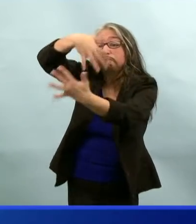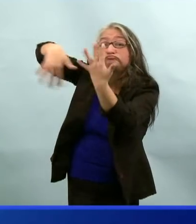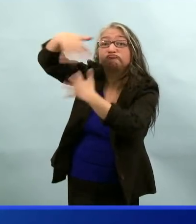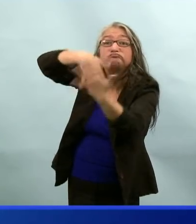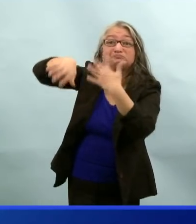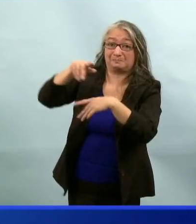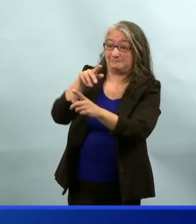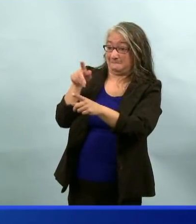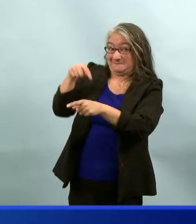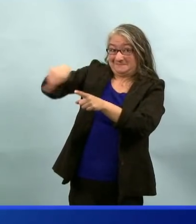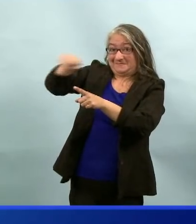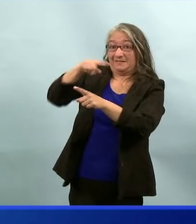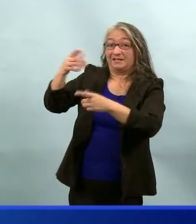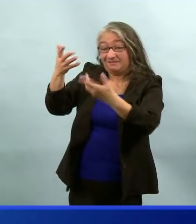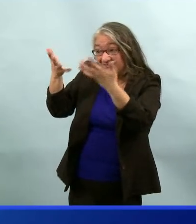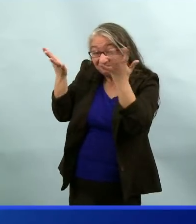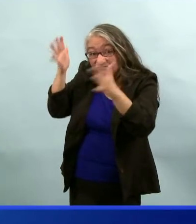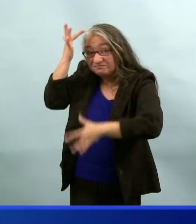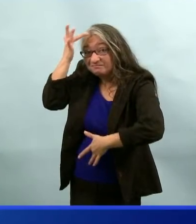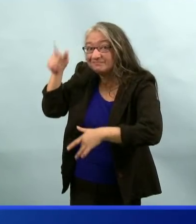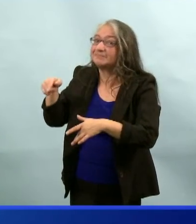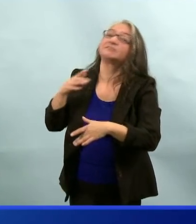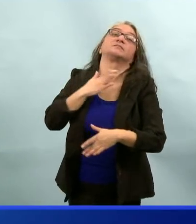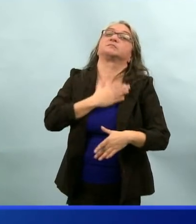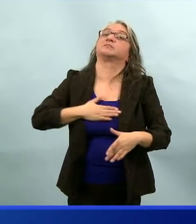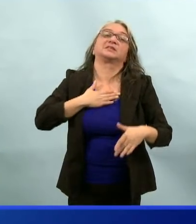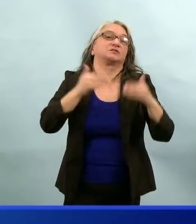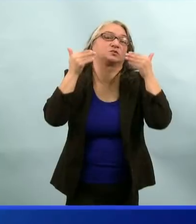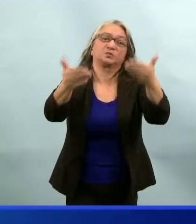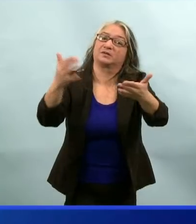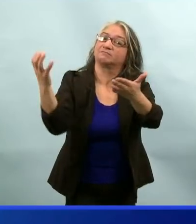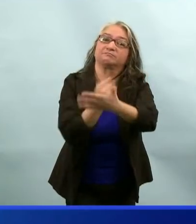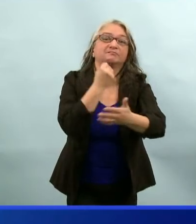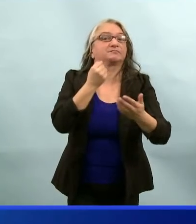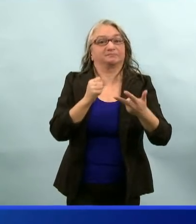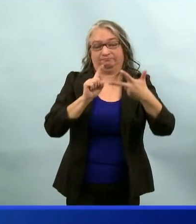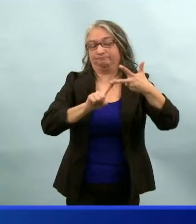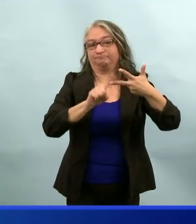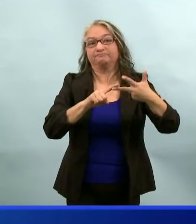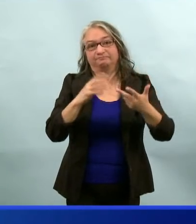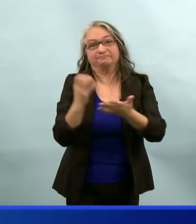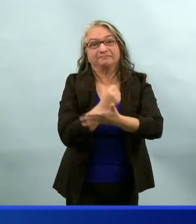you to get your booster now the vaccine is done incredibly well in protecting us from